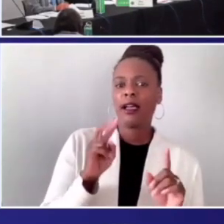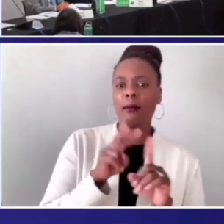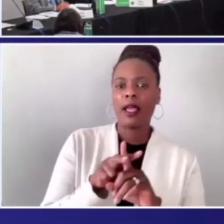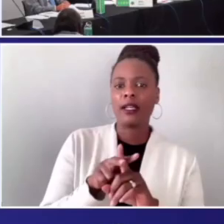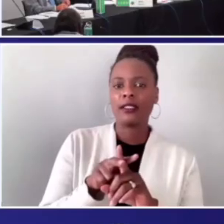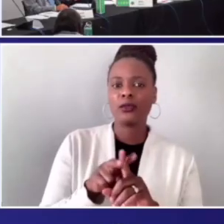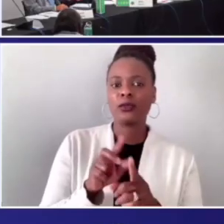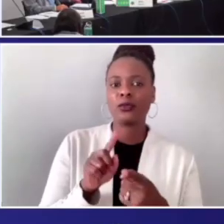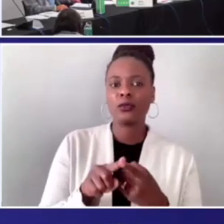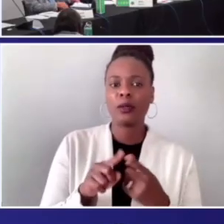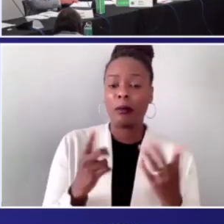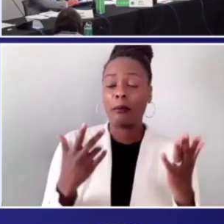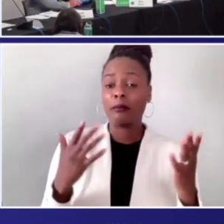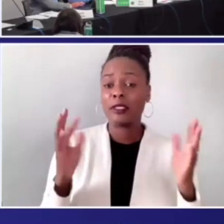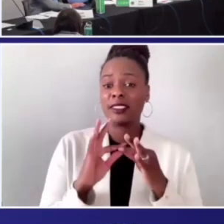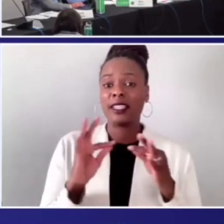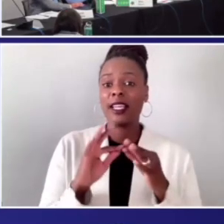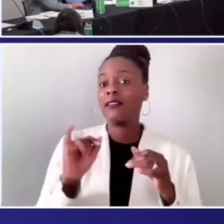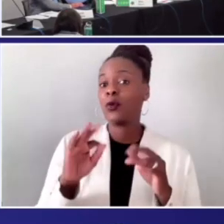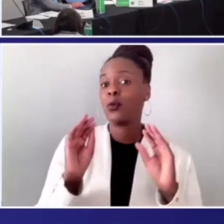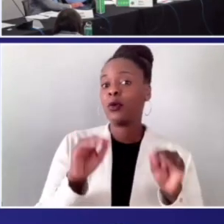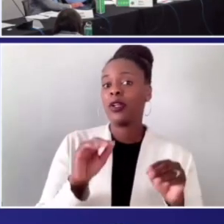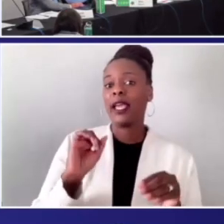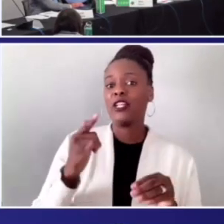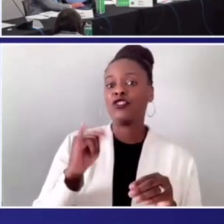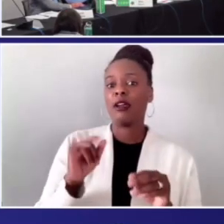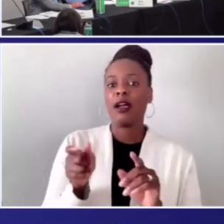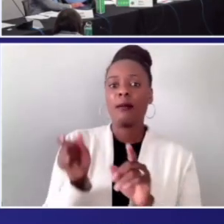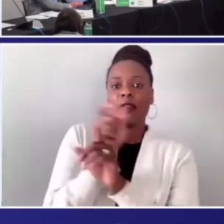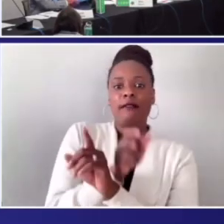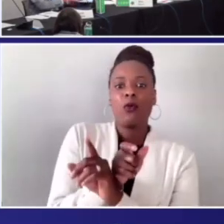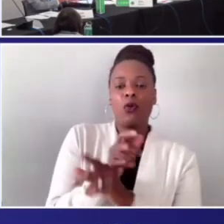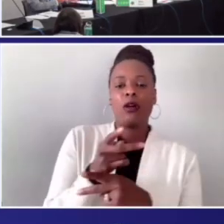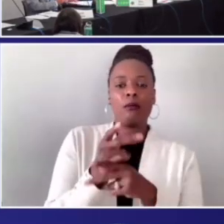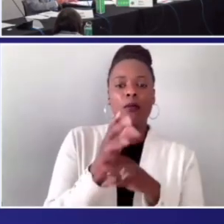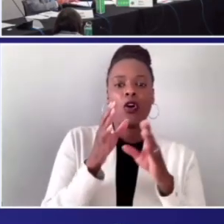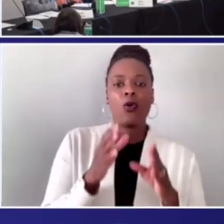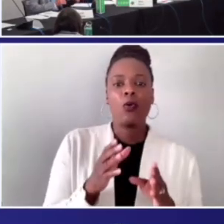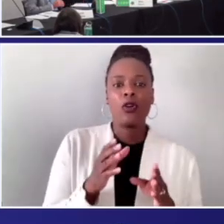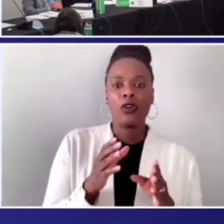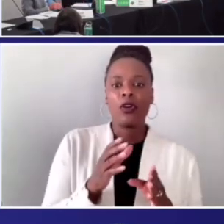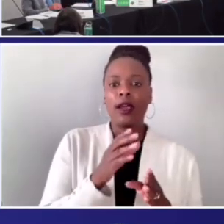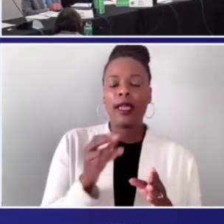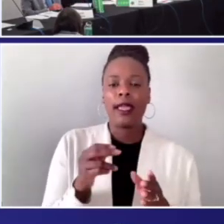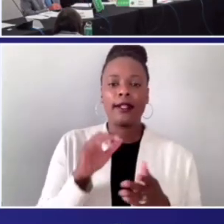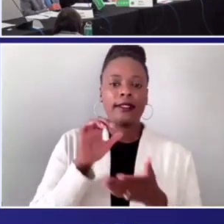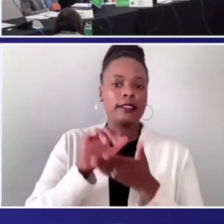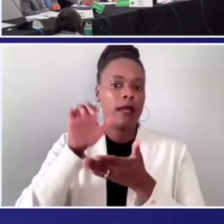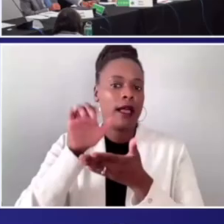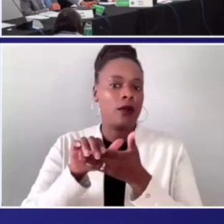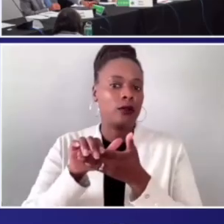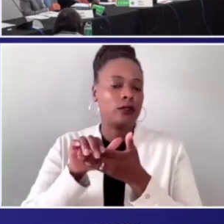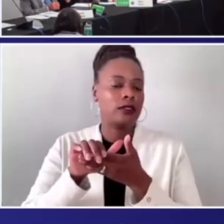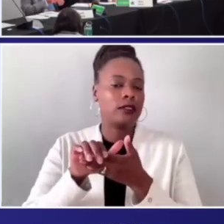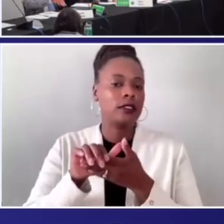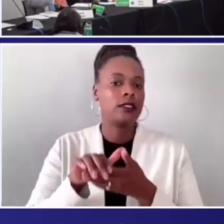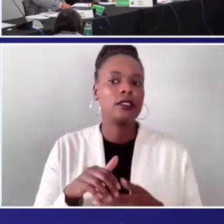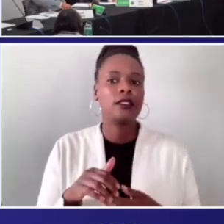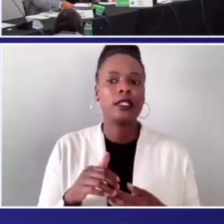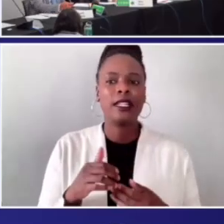So I'm just saying, if you put AGI before borrower and borrower's spouse, because it's just a little unclear what AGI